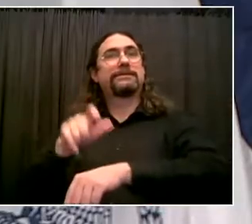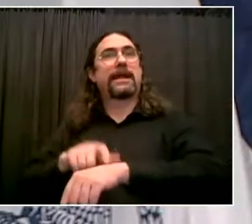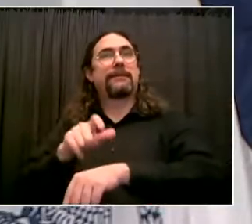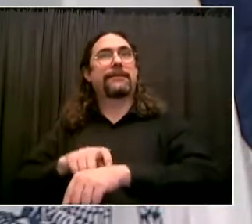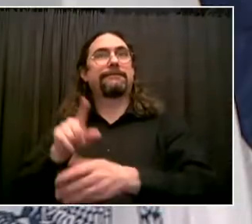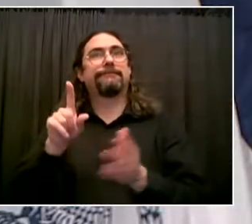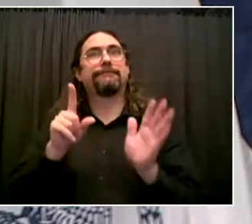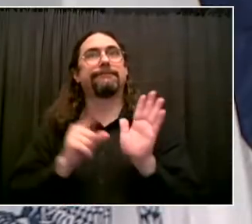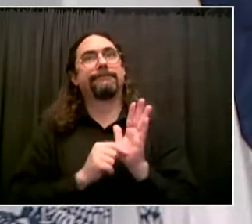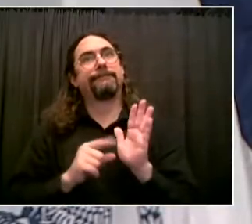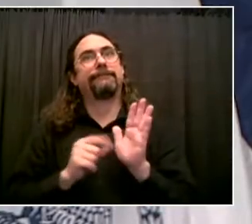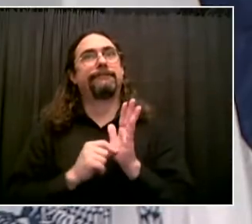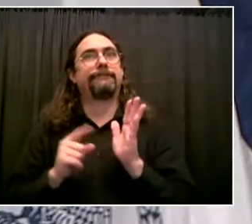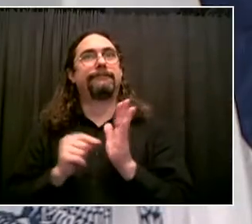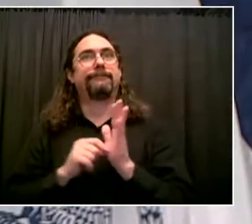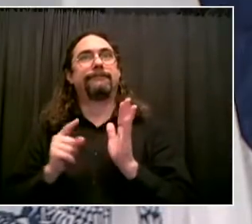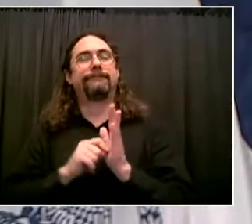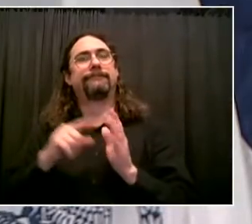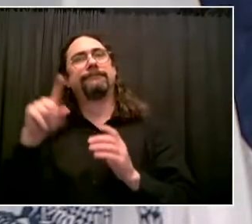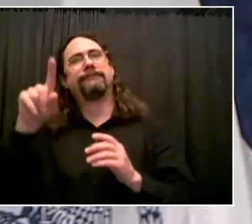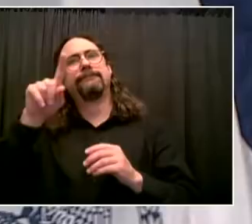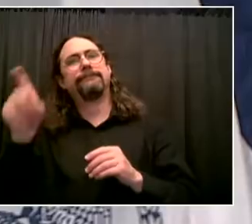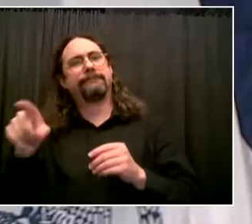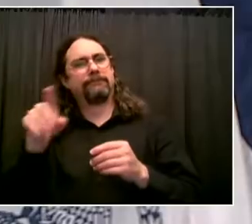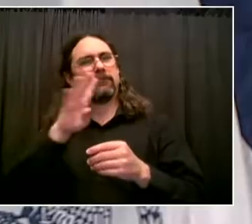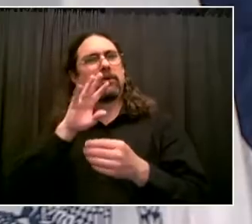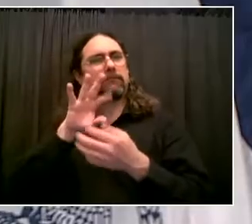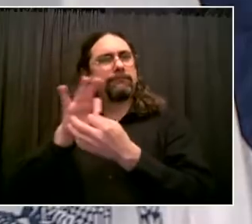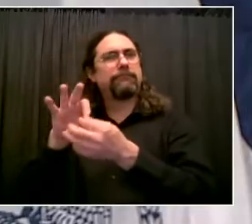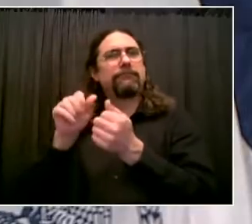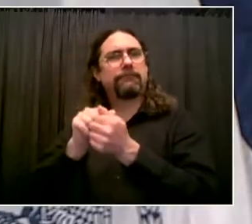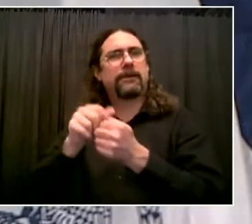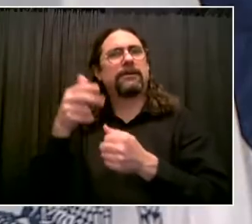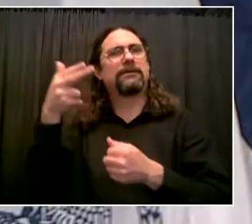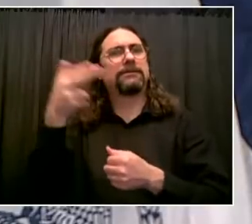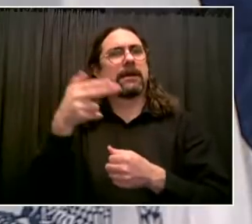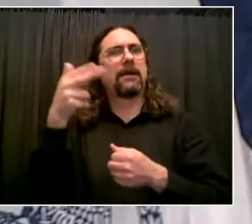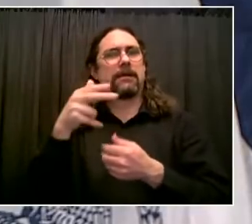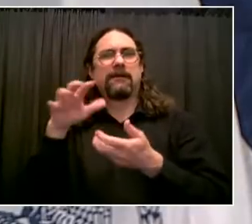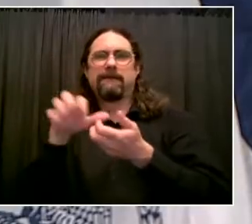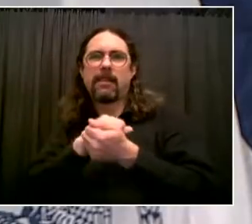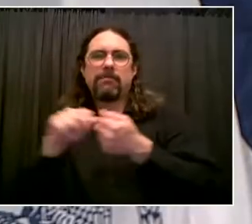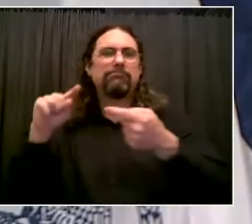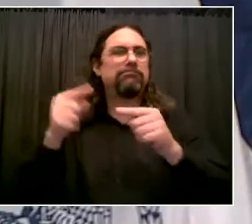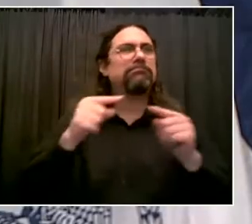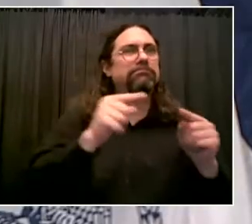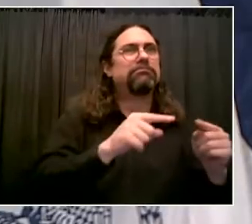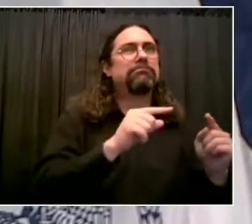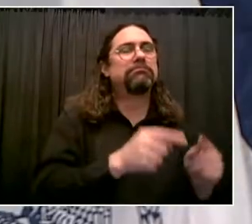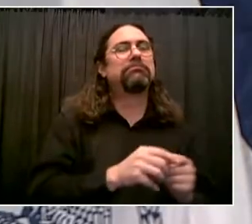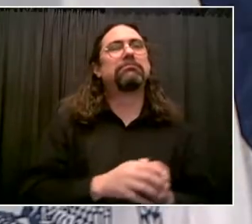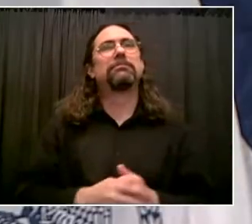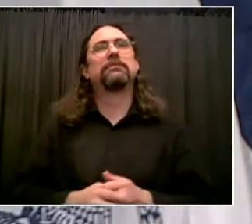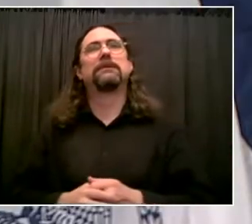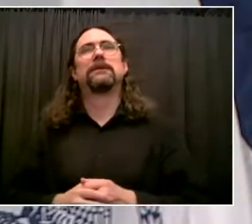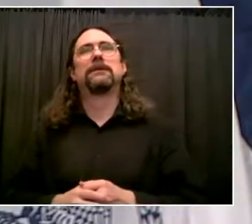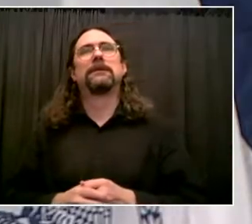START BY ASKING YOU ABOUT THE GUN VIOLENCE EPIDEMIC WE HAVE